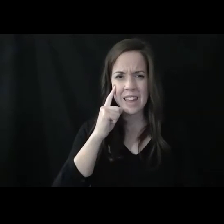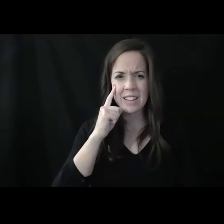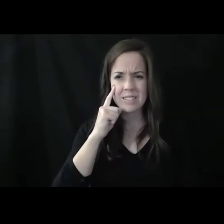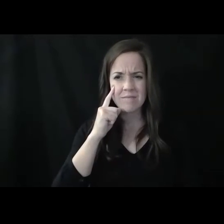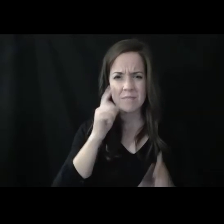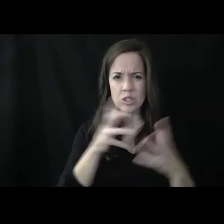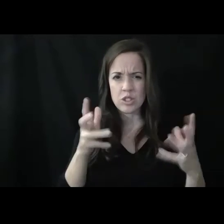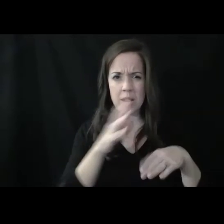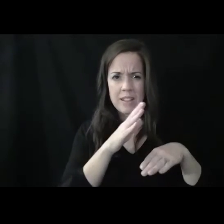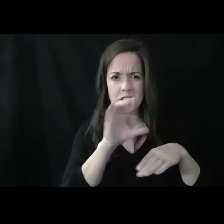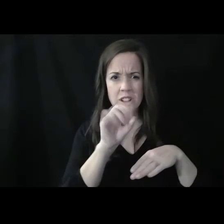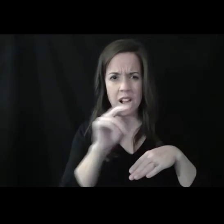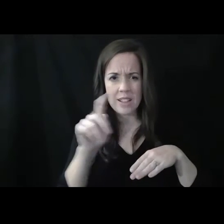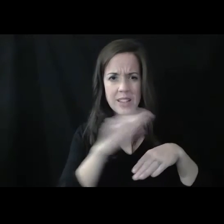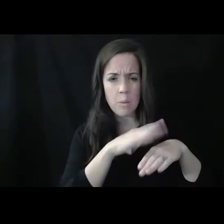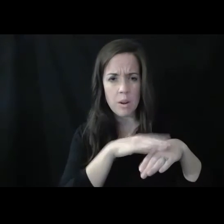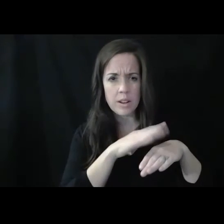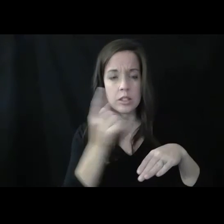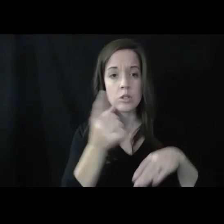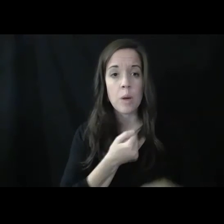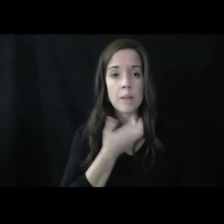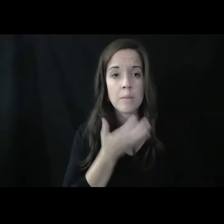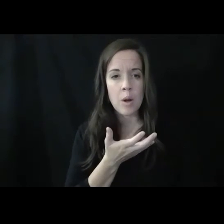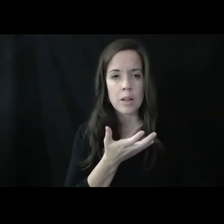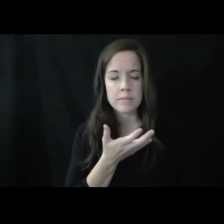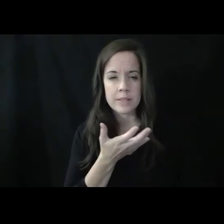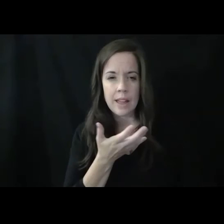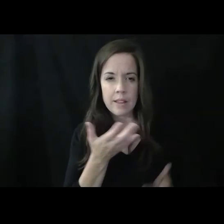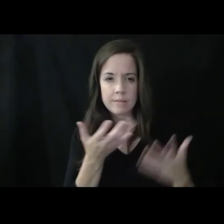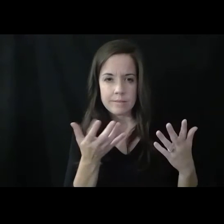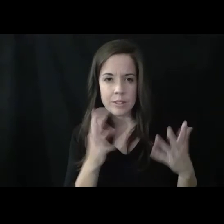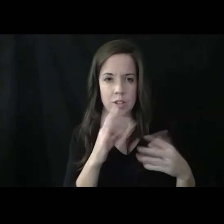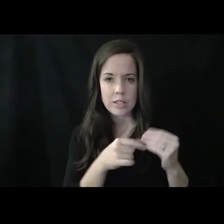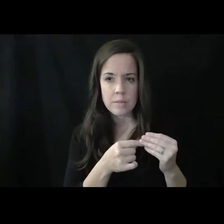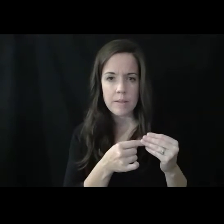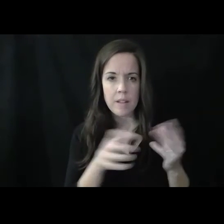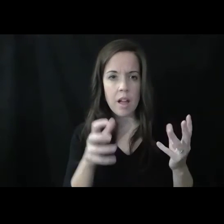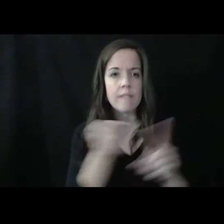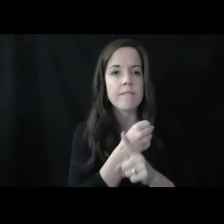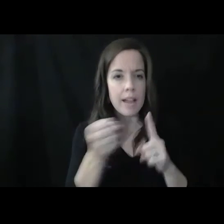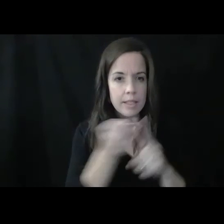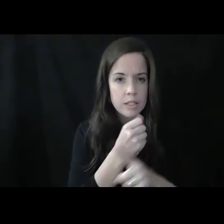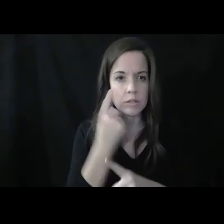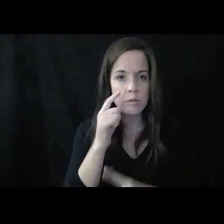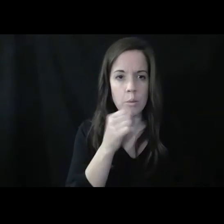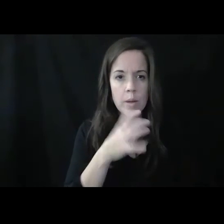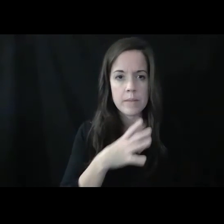is one poem that sort of alludes towards violence towards women. Ok, I’m just going to jump in.